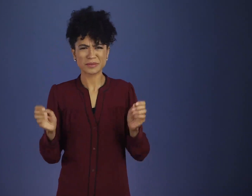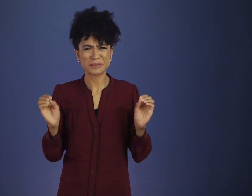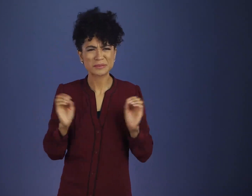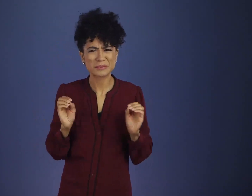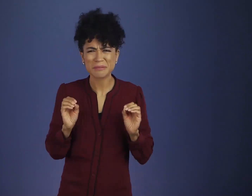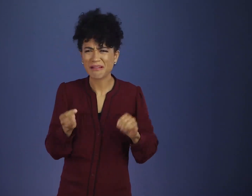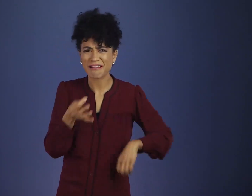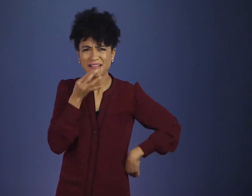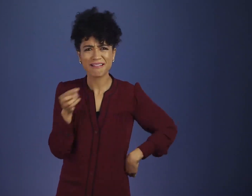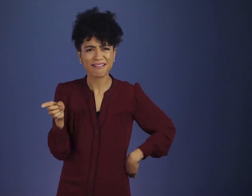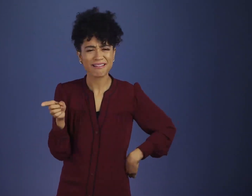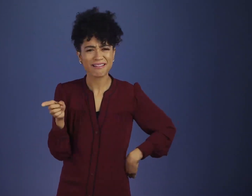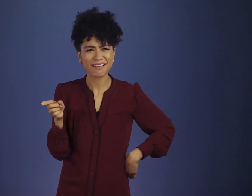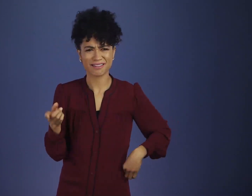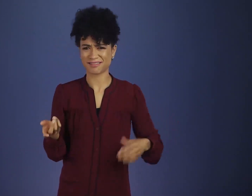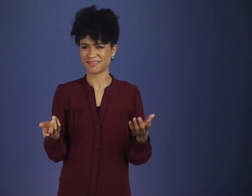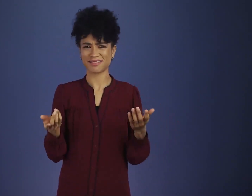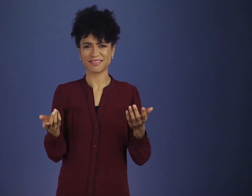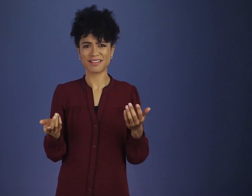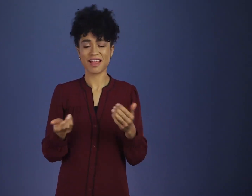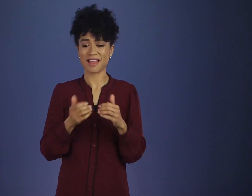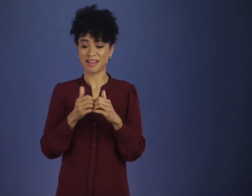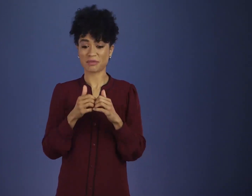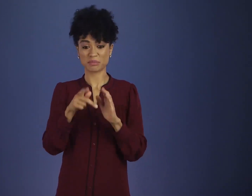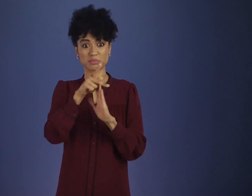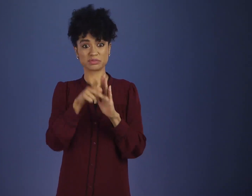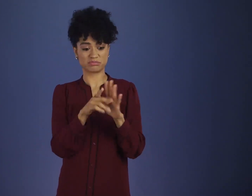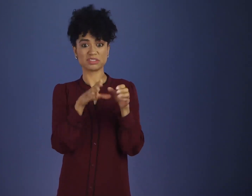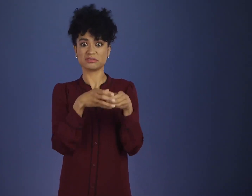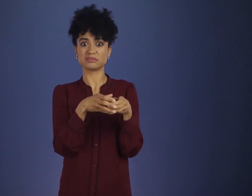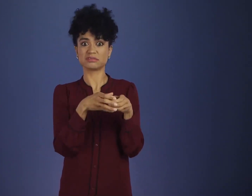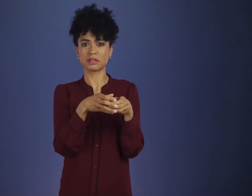that nothing like a central government can anywhere be seen?